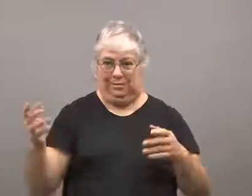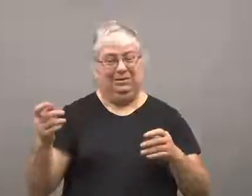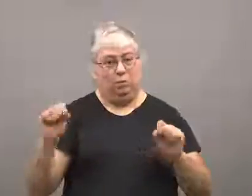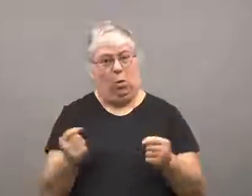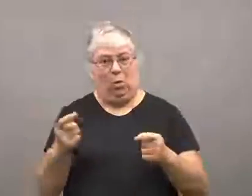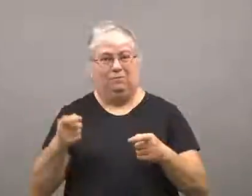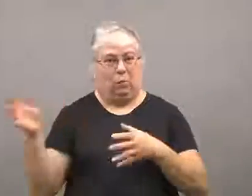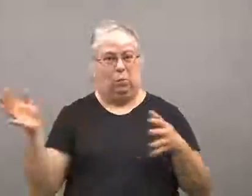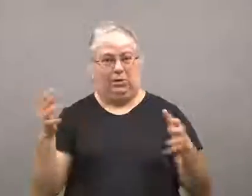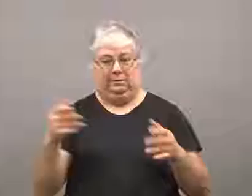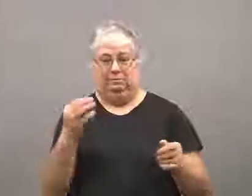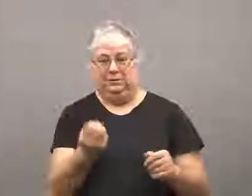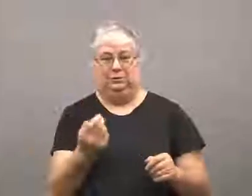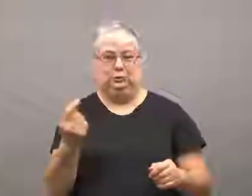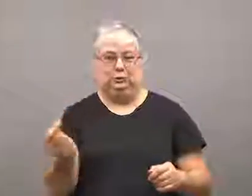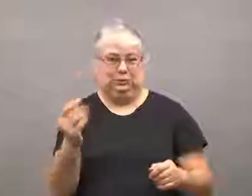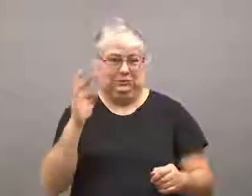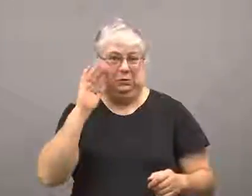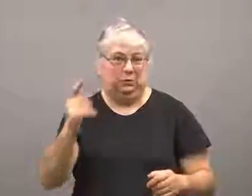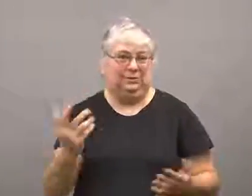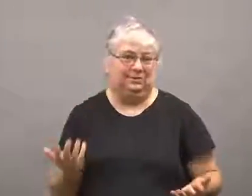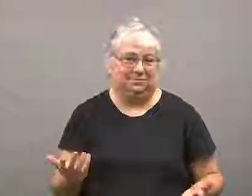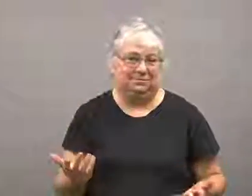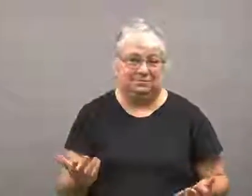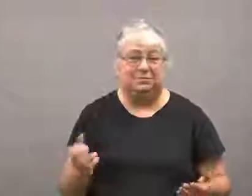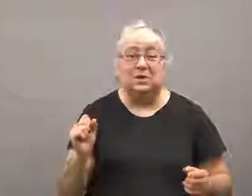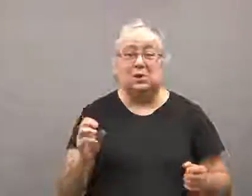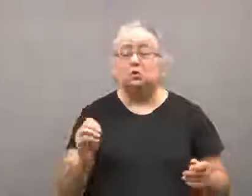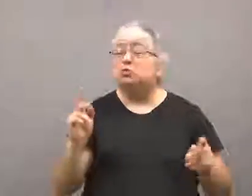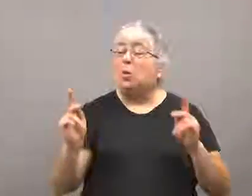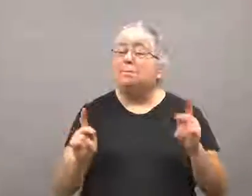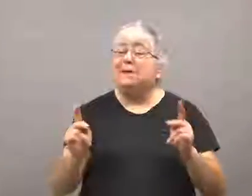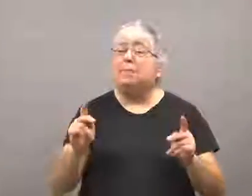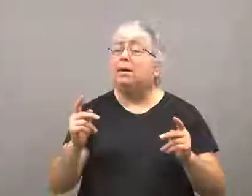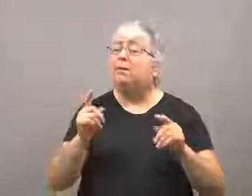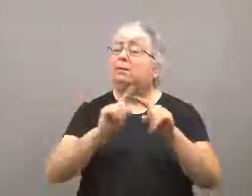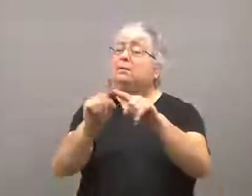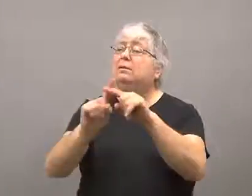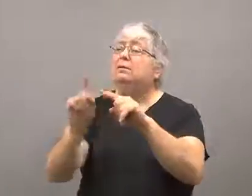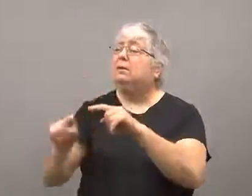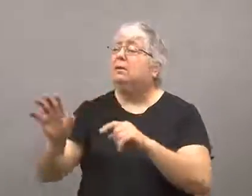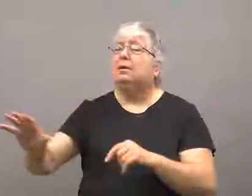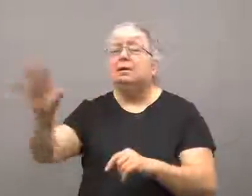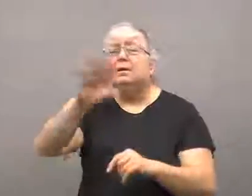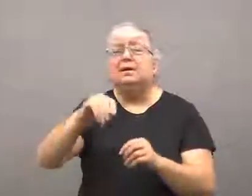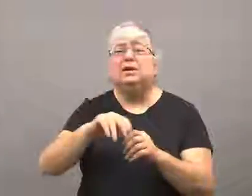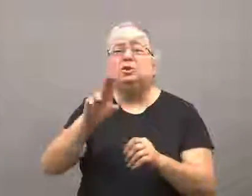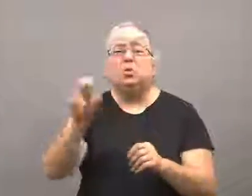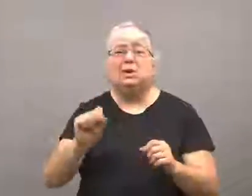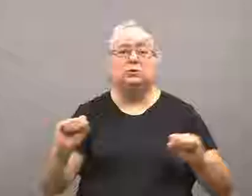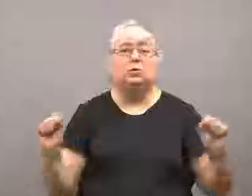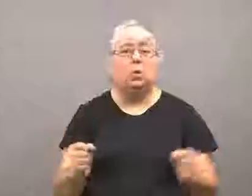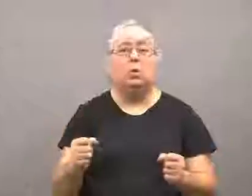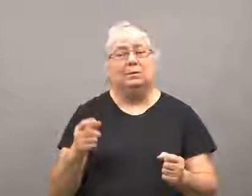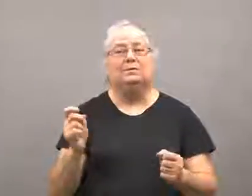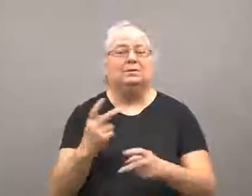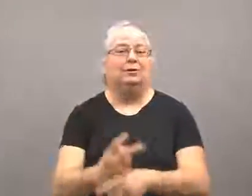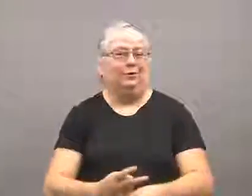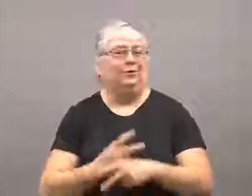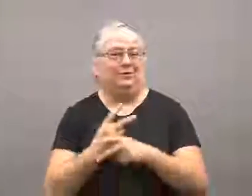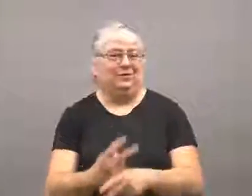then through Monday and Tuesday.